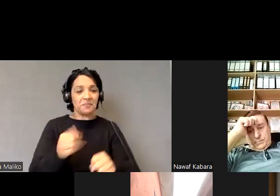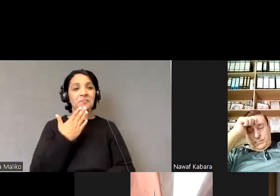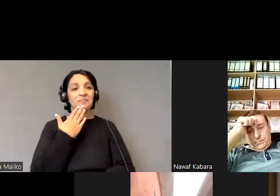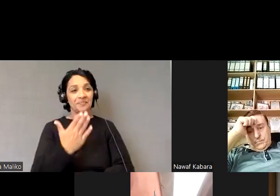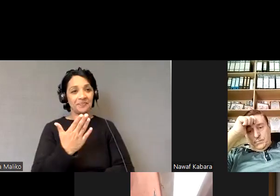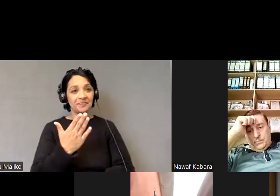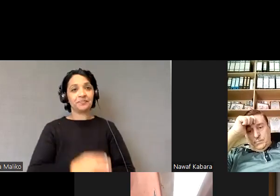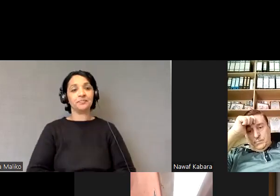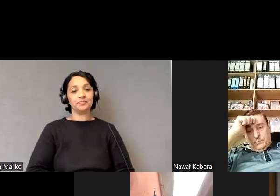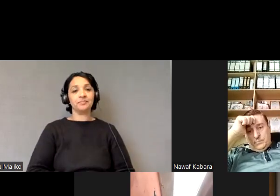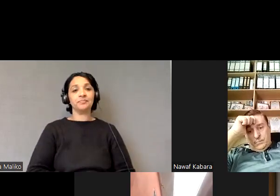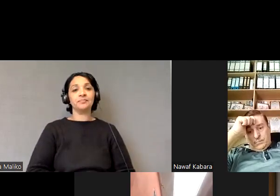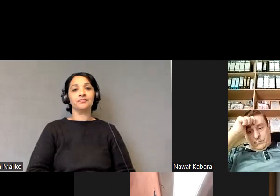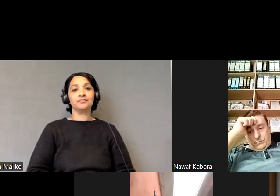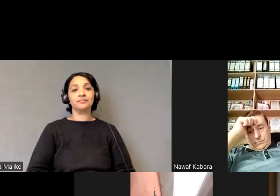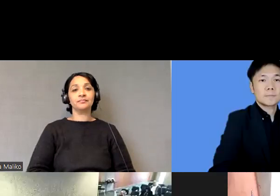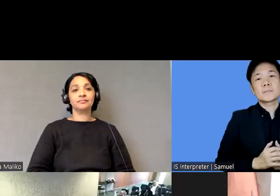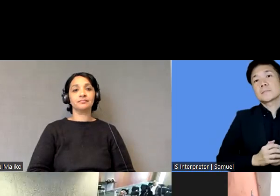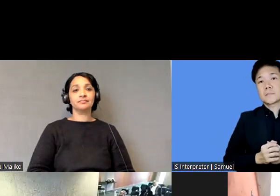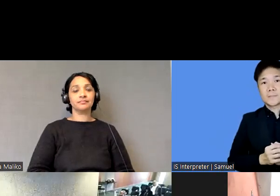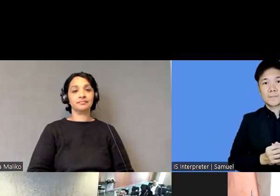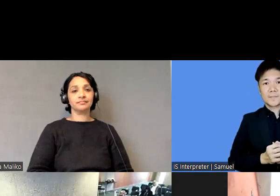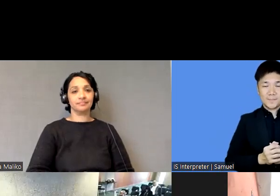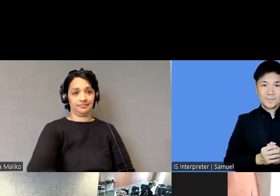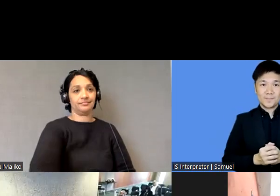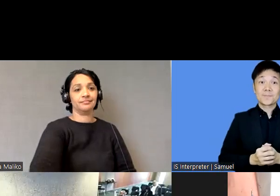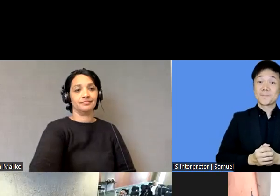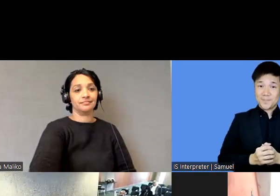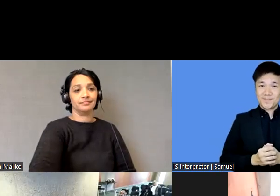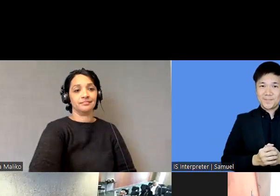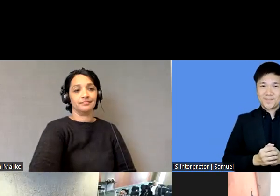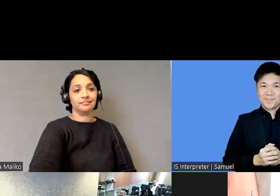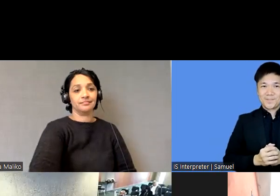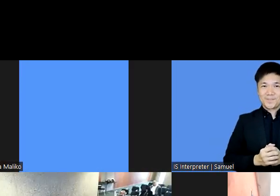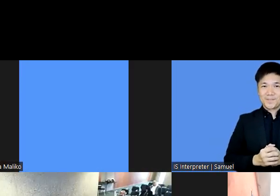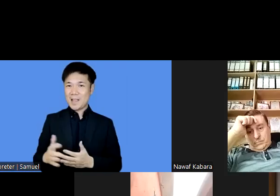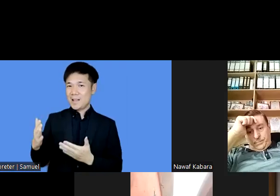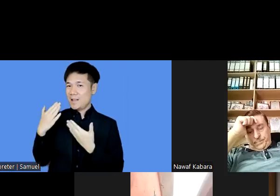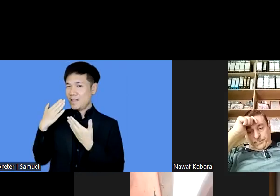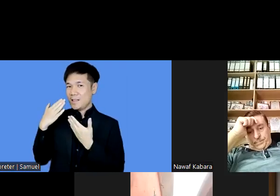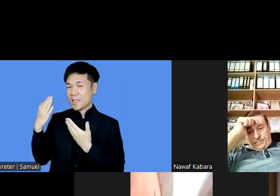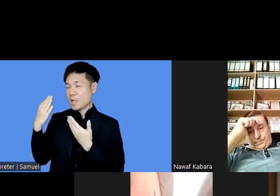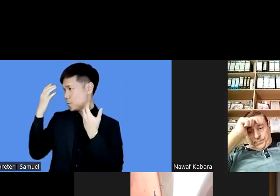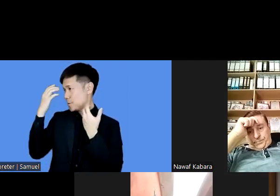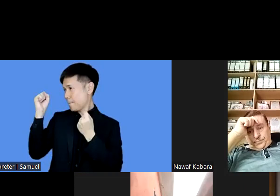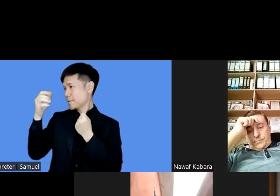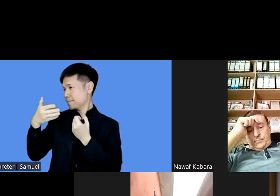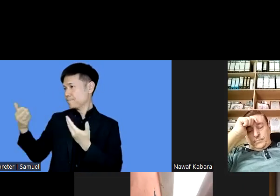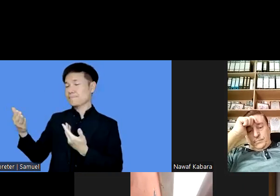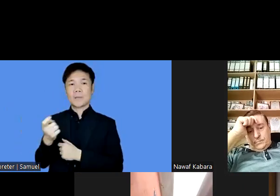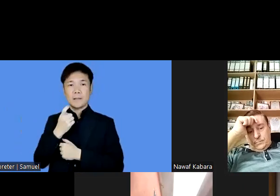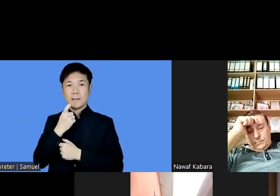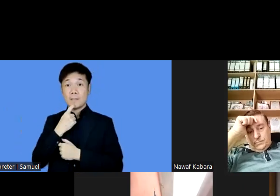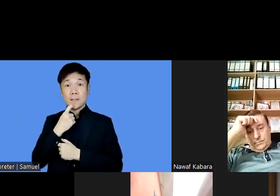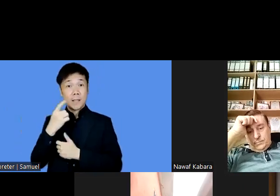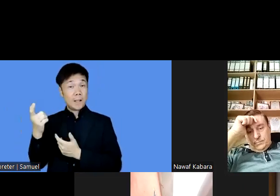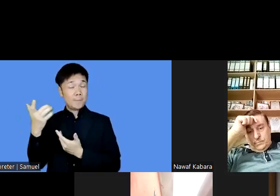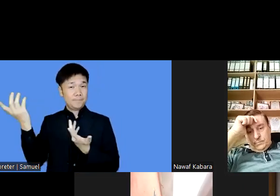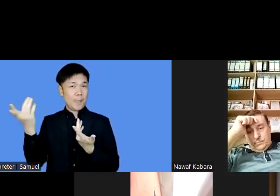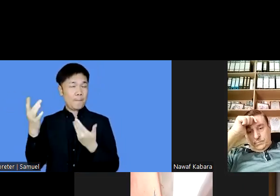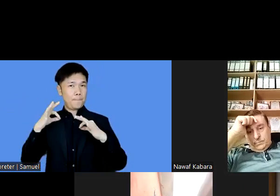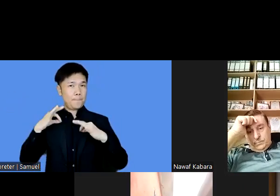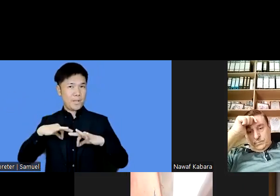Elham Youssefian: Thank you very much, Ambassador Petri Puhakka, Minister of Foreign